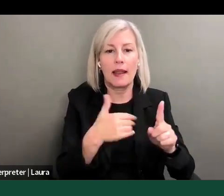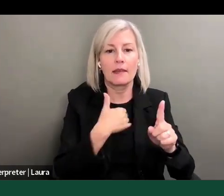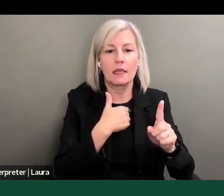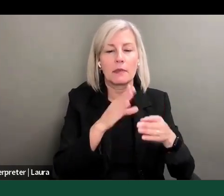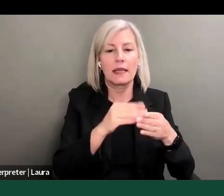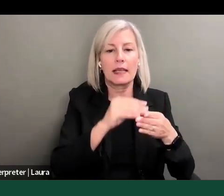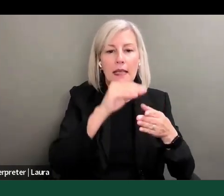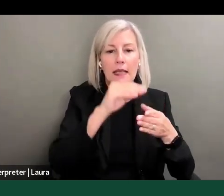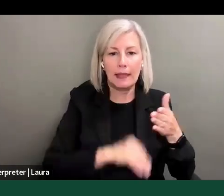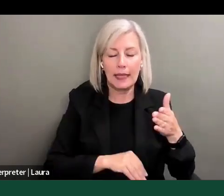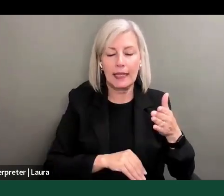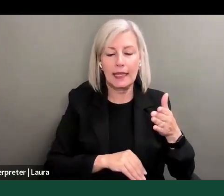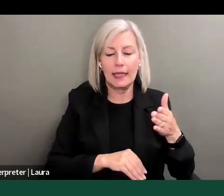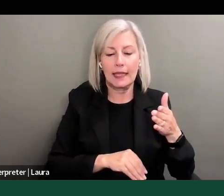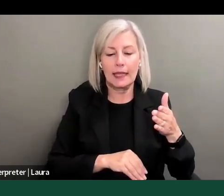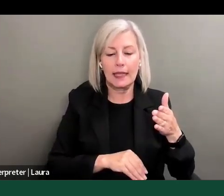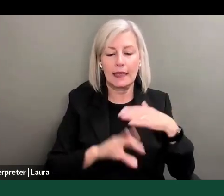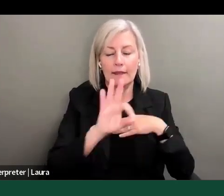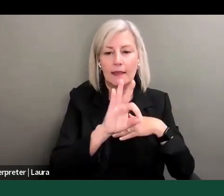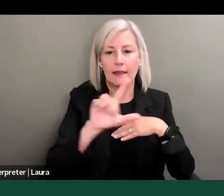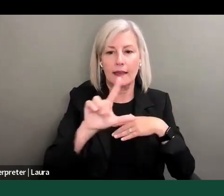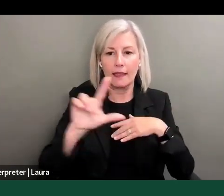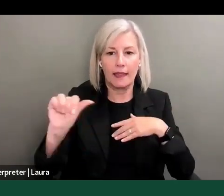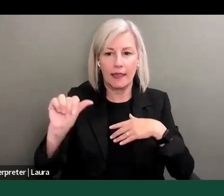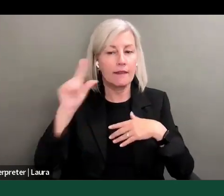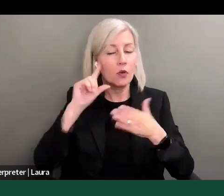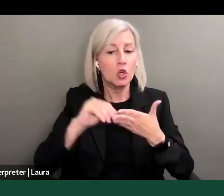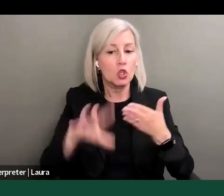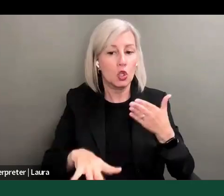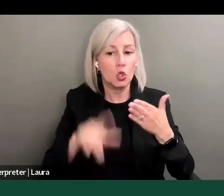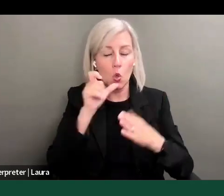the functional listening assessment for students that are prelingual or have